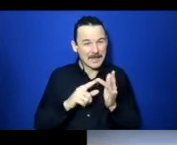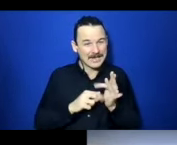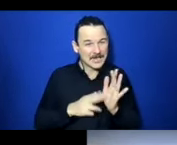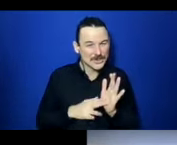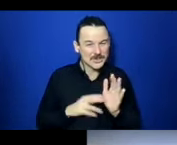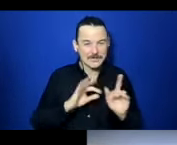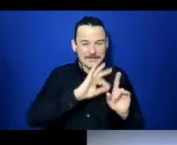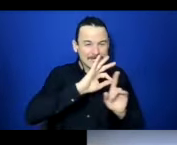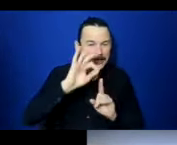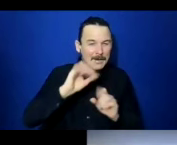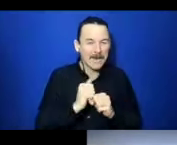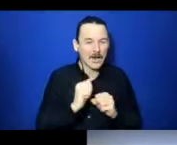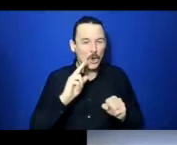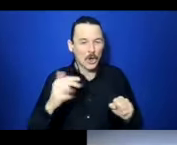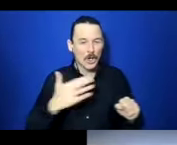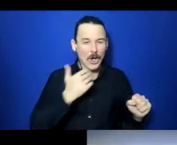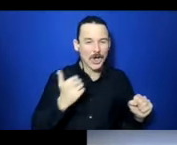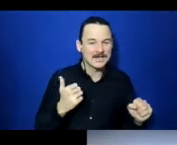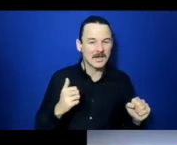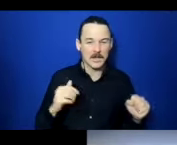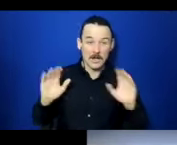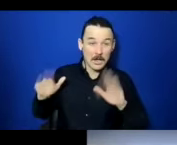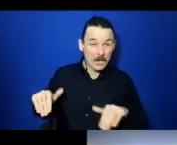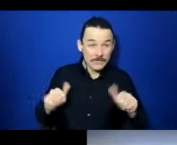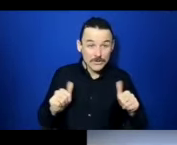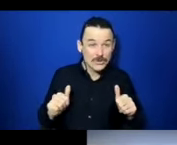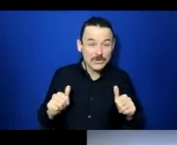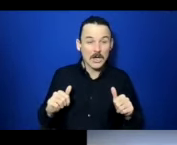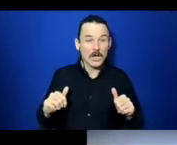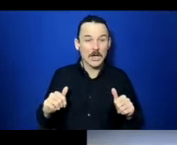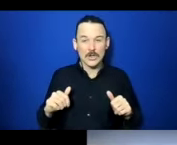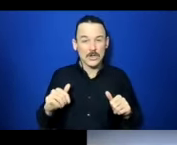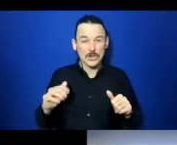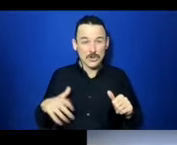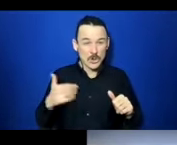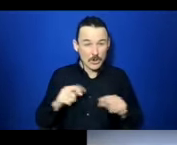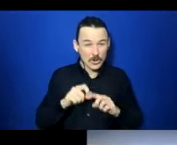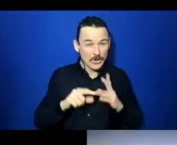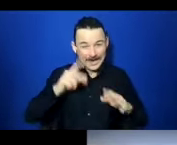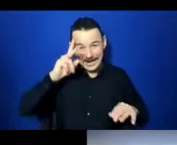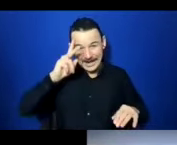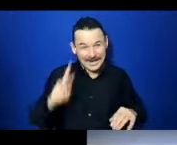mistakes instead of repeating them. So yeah you have to build community. Number two, you know